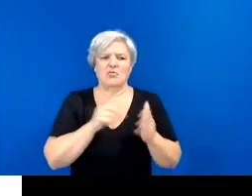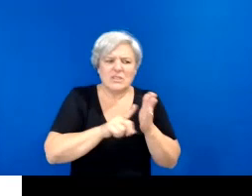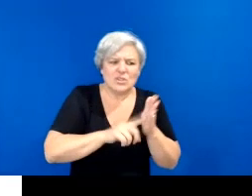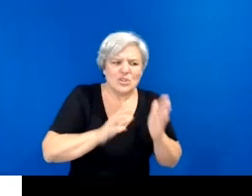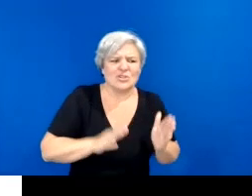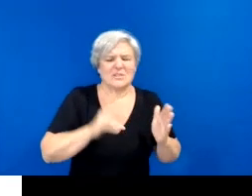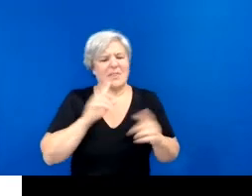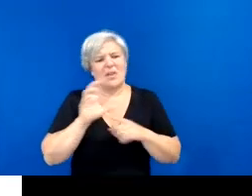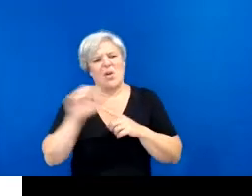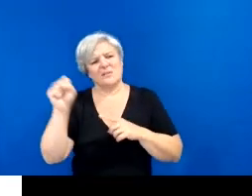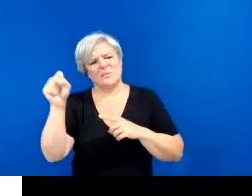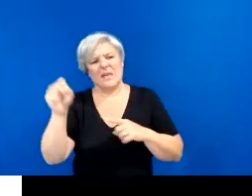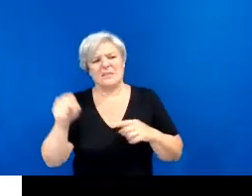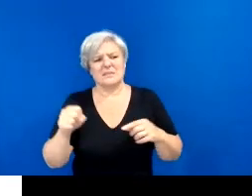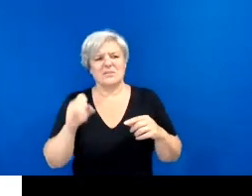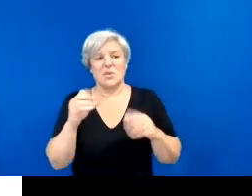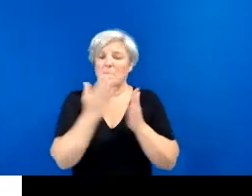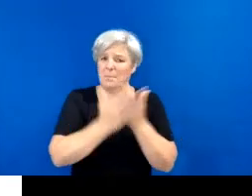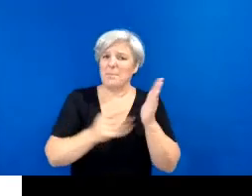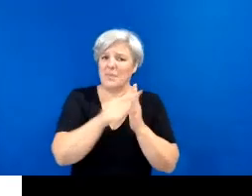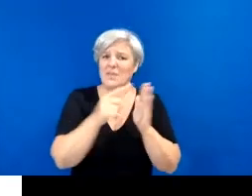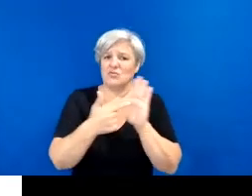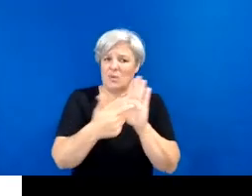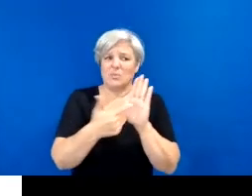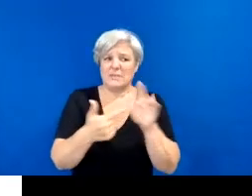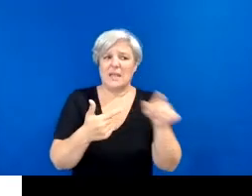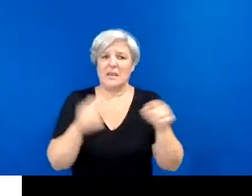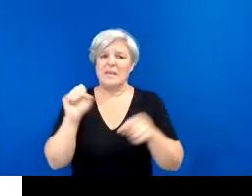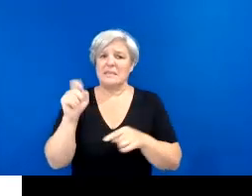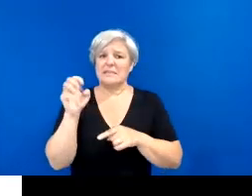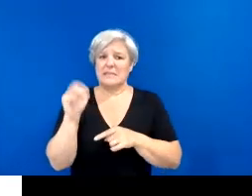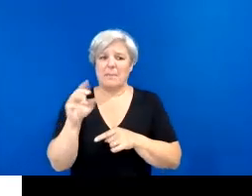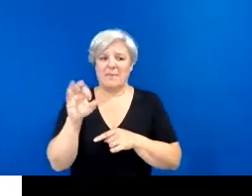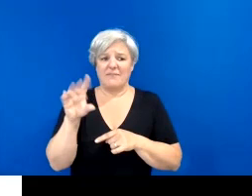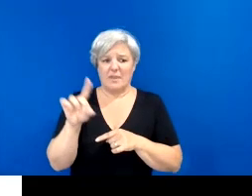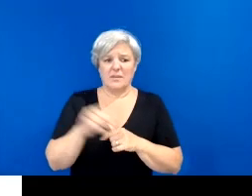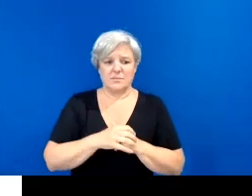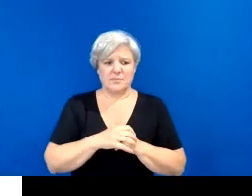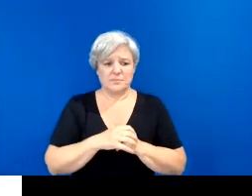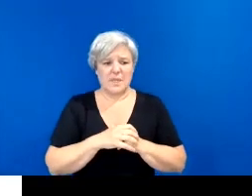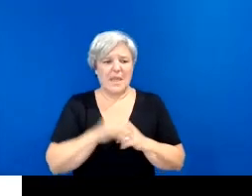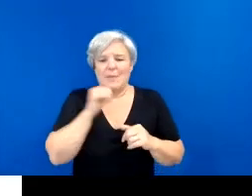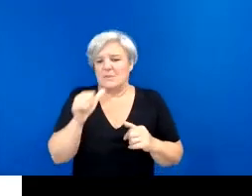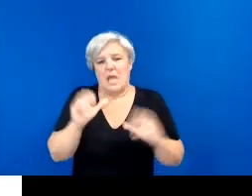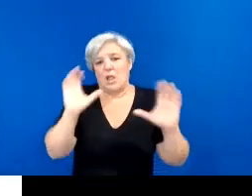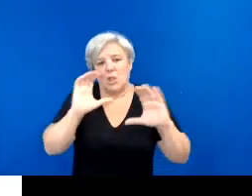And so a lot of these do represent the STEM fields, but I wasn't necessarily going out looking specifically for those.